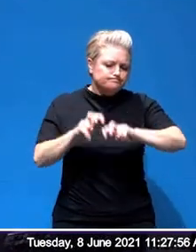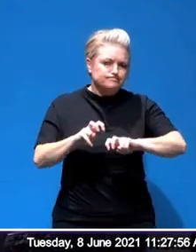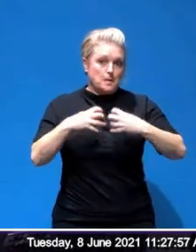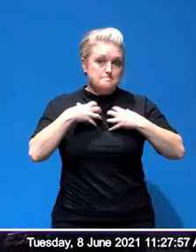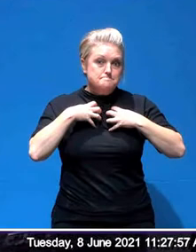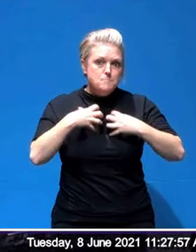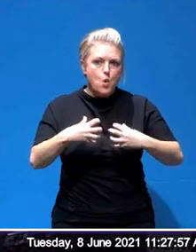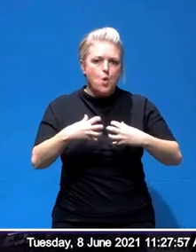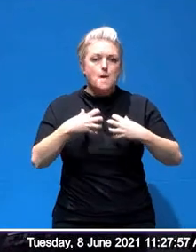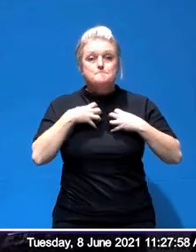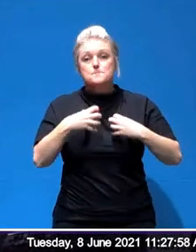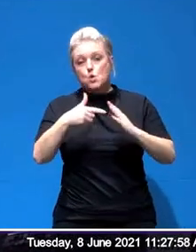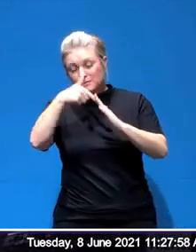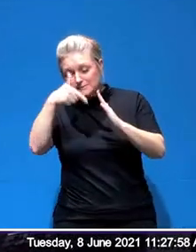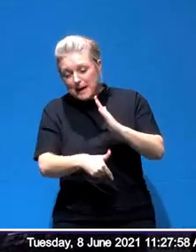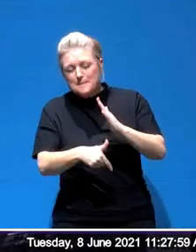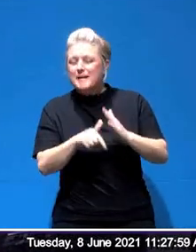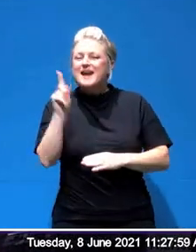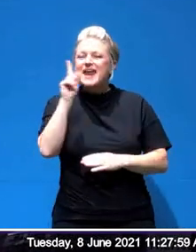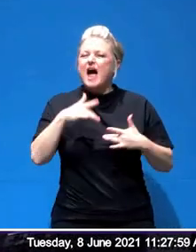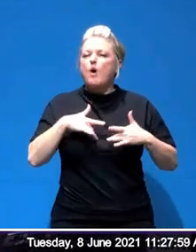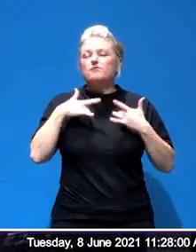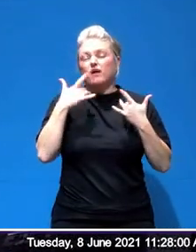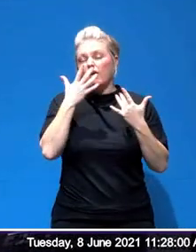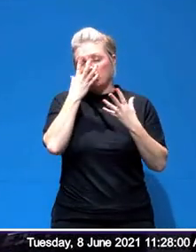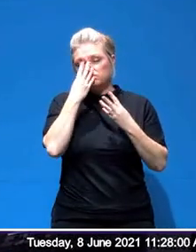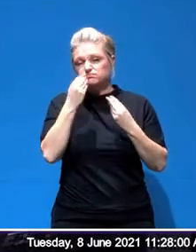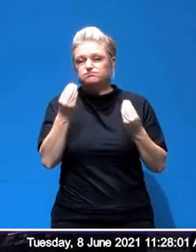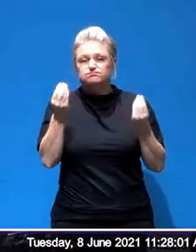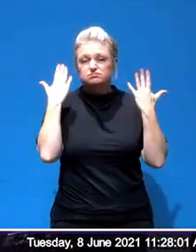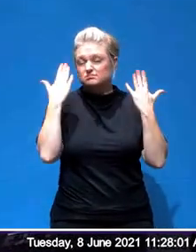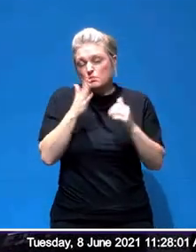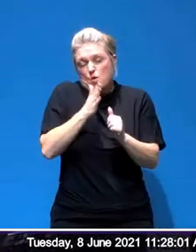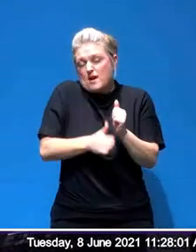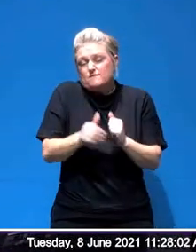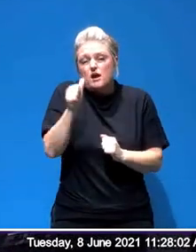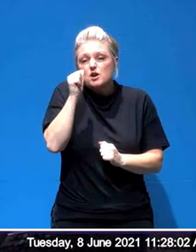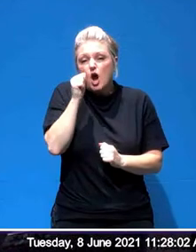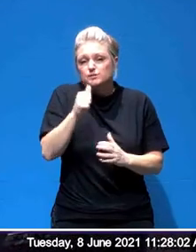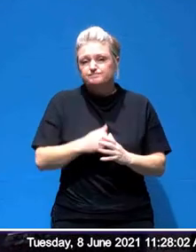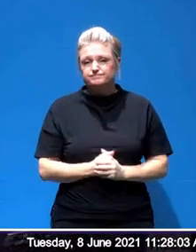I guess we're never going to know. And I think the police --- the police officer, when he came to tell us that